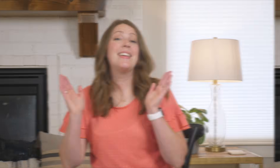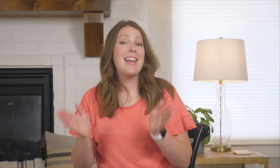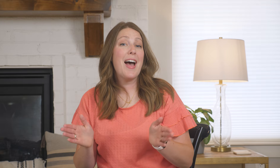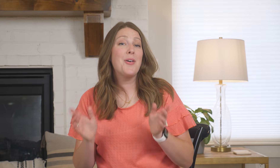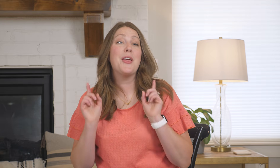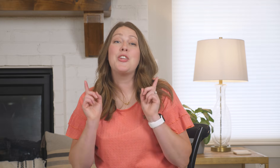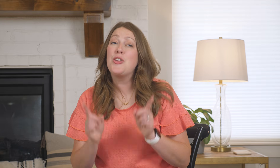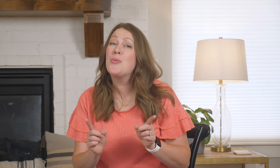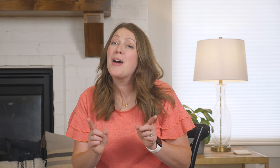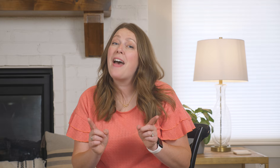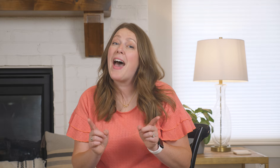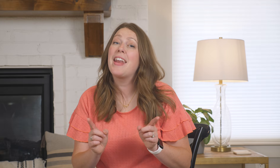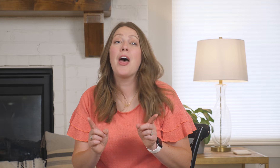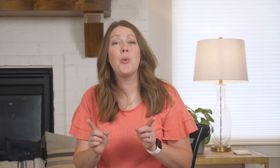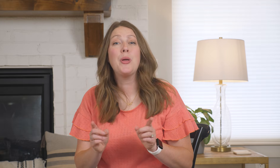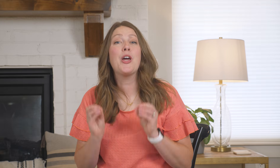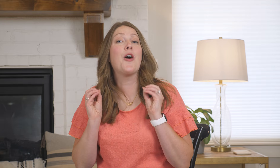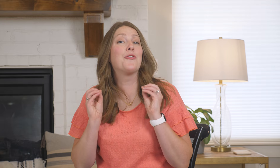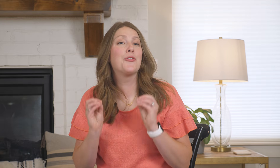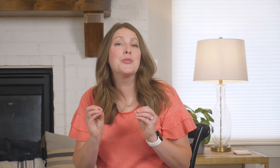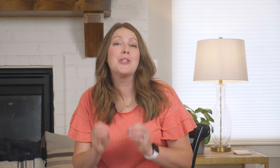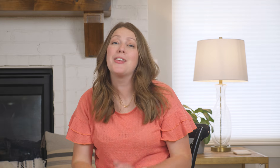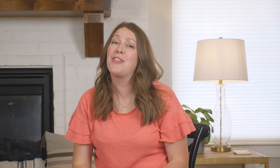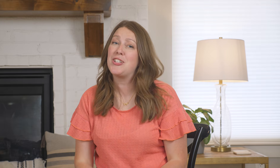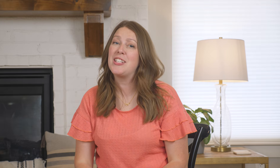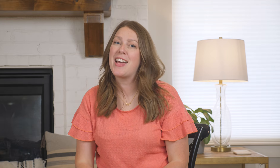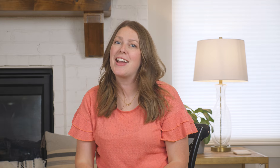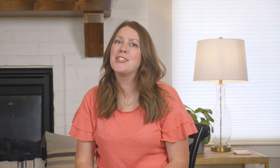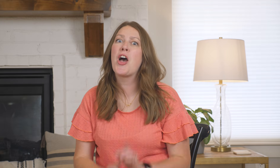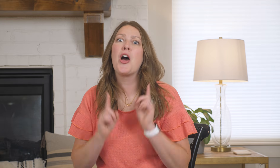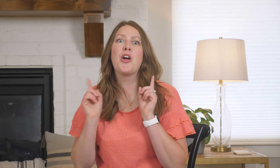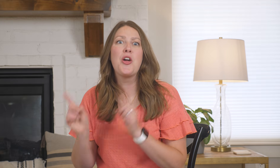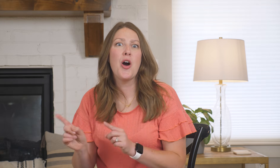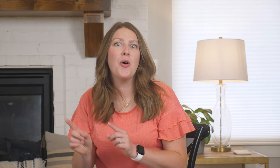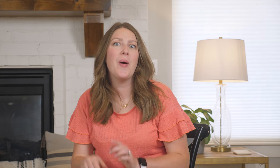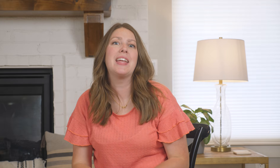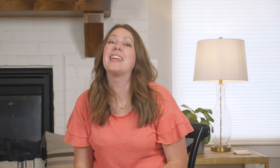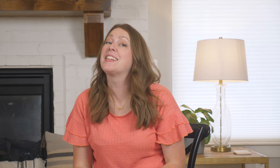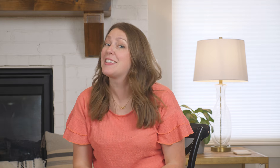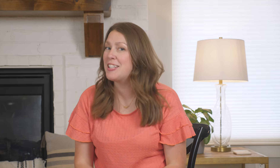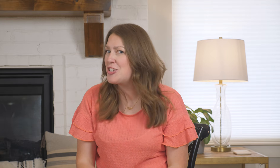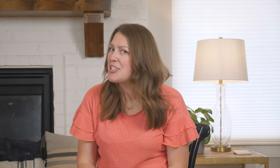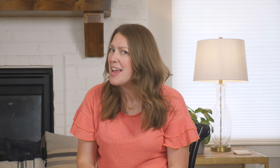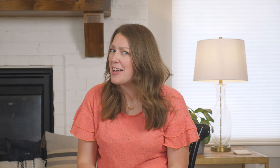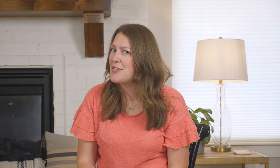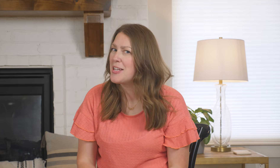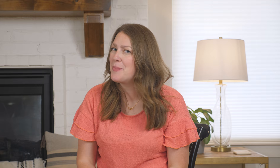Now that you have had a helping of fruit and veggie signs, go and get a delicious snack of some.